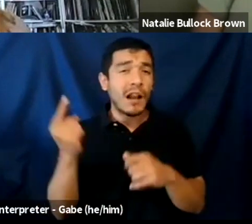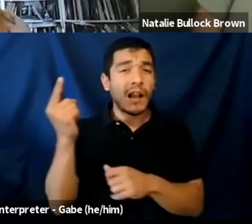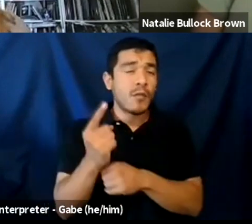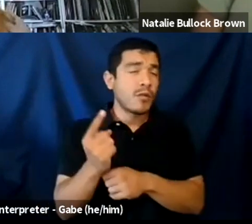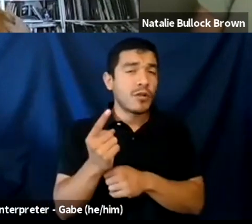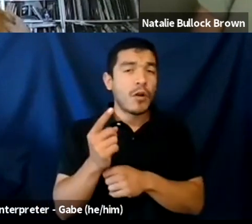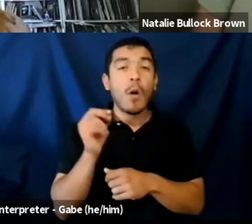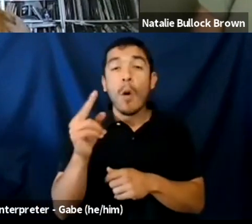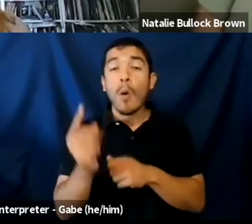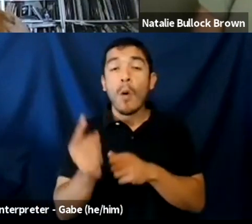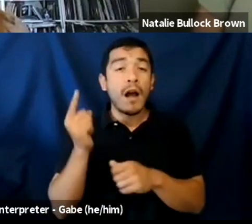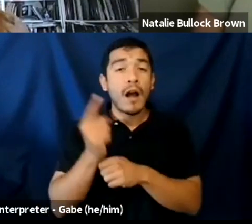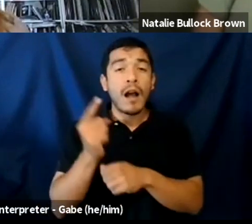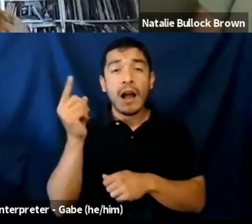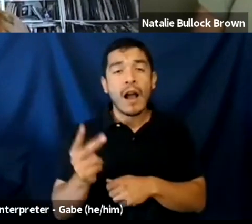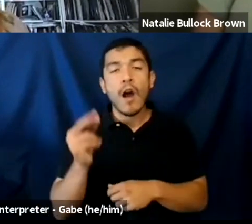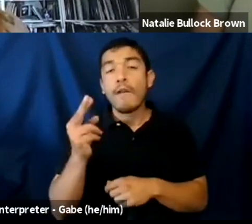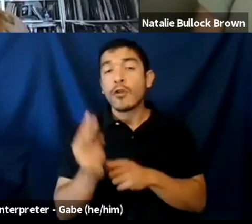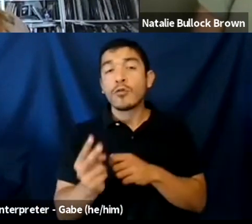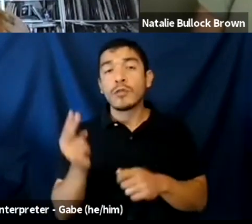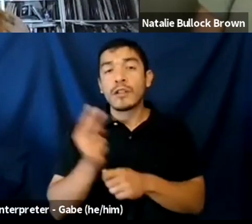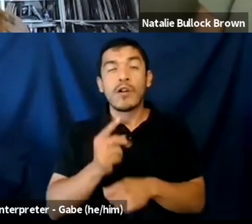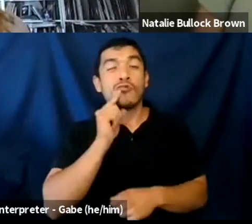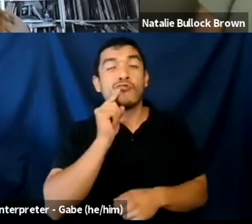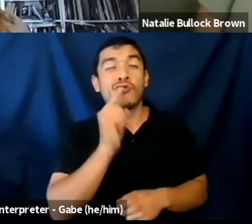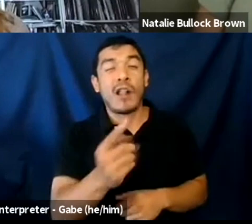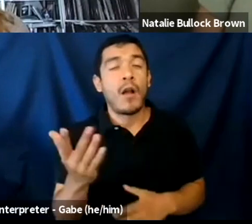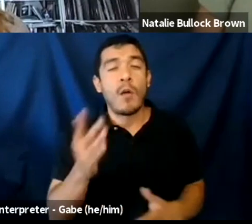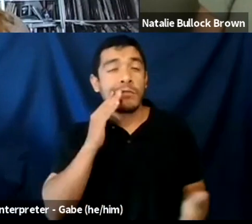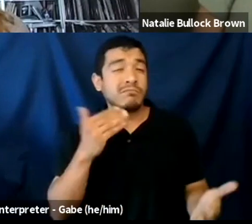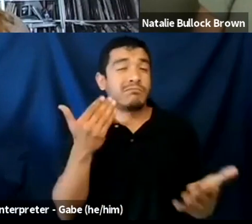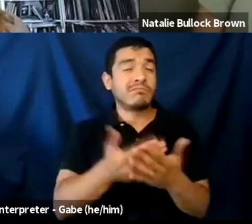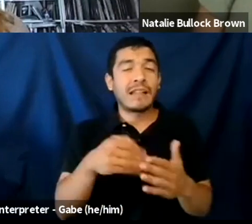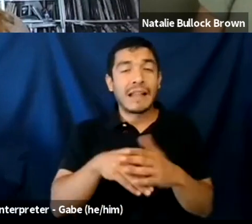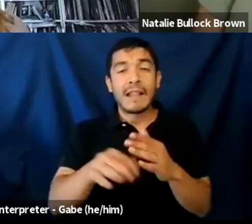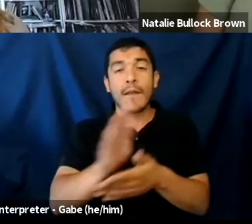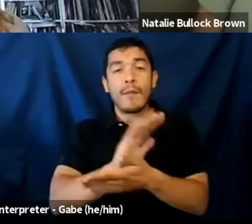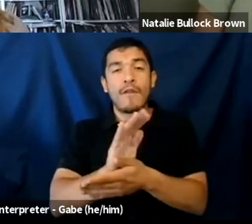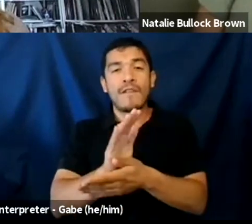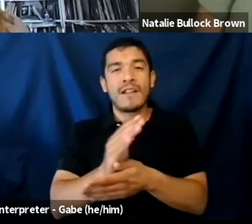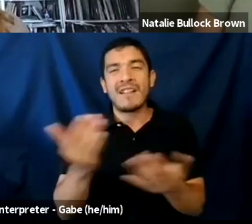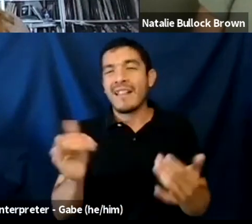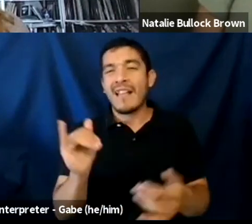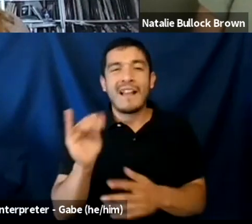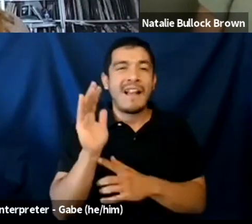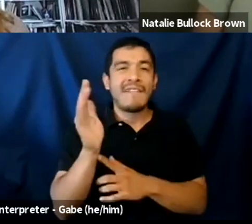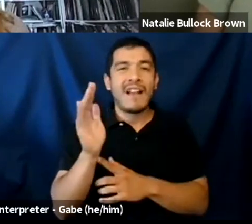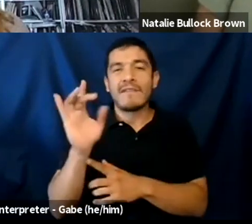or an hour and a half or two hours, really what's gonna make it into a film it's like five to eight minutes.